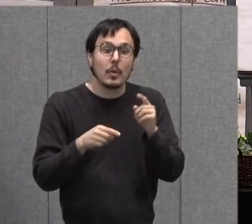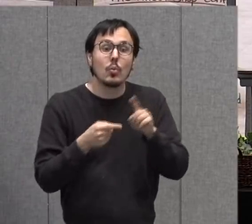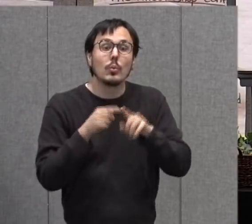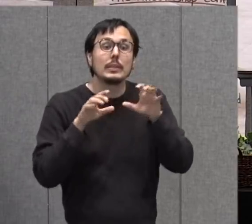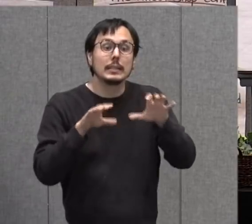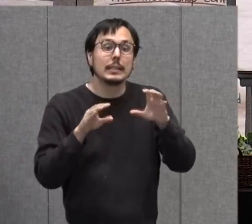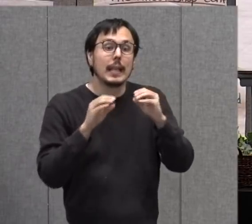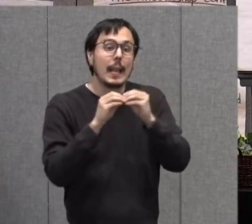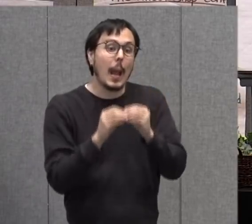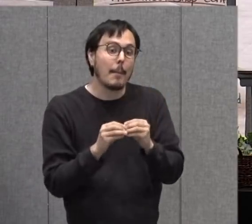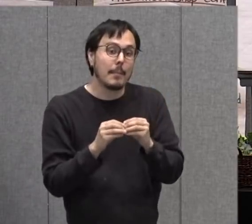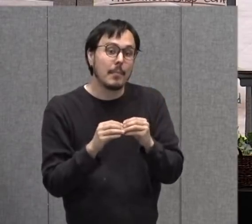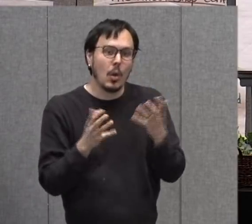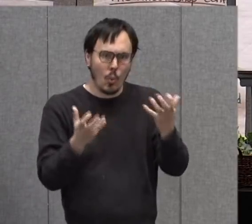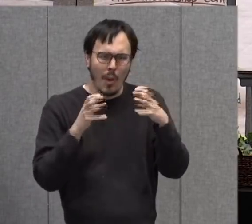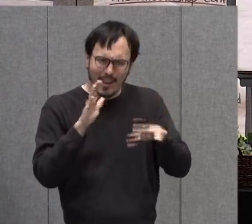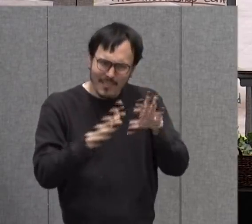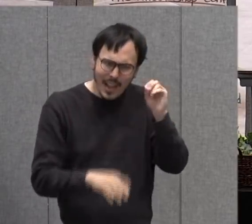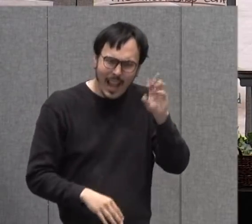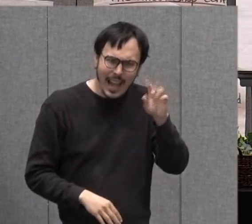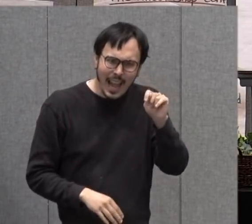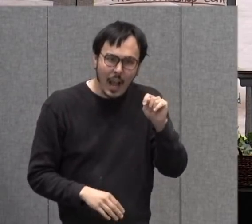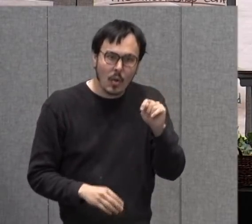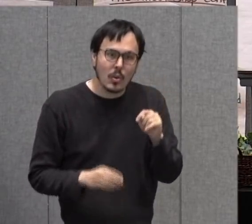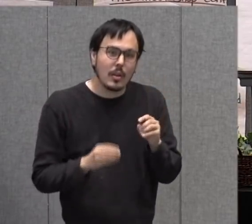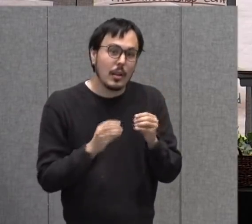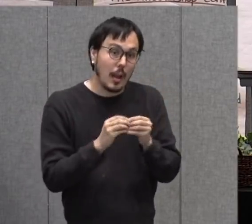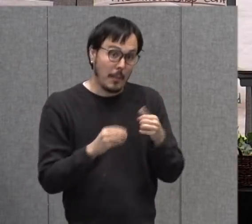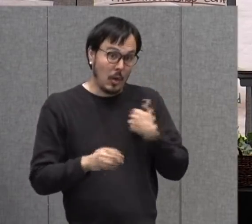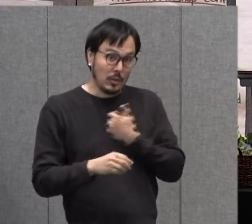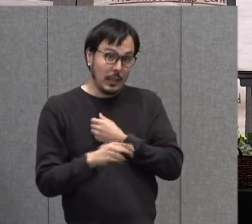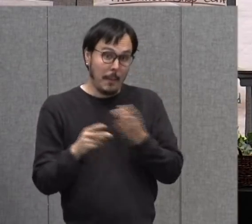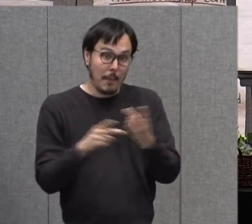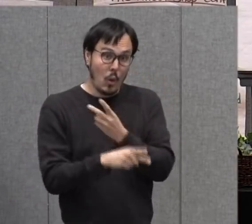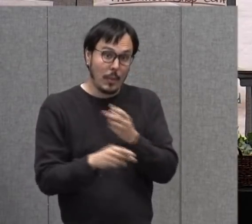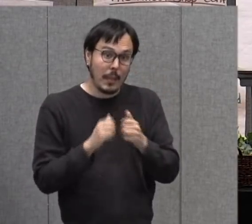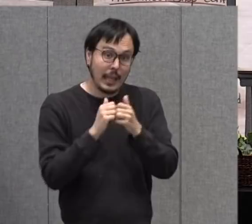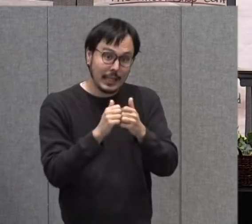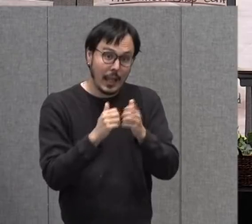We were looking to find out if a number that we multiplied together with our card deck